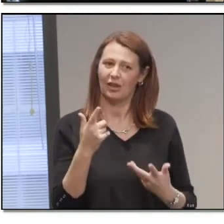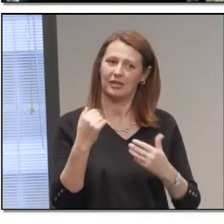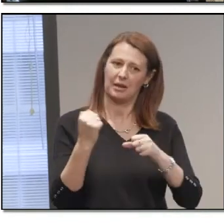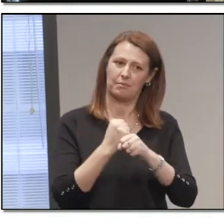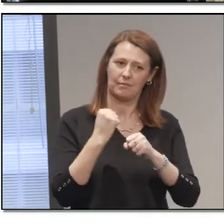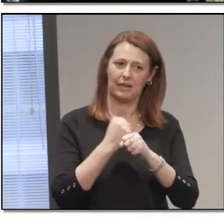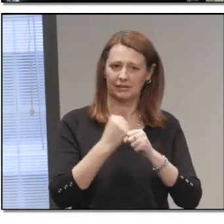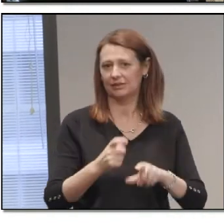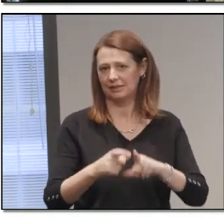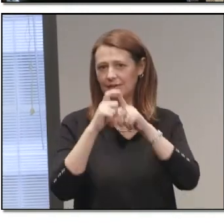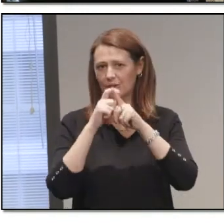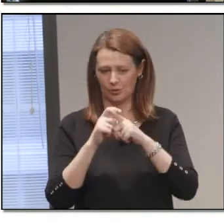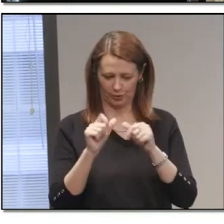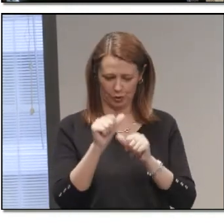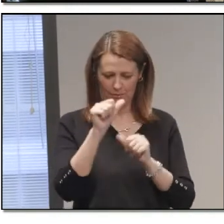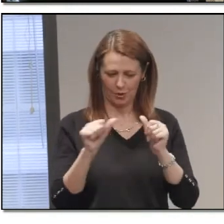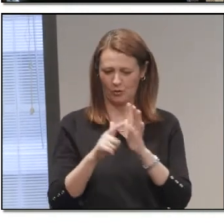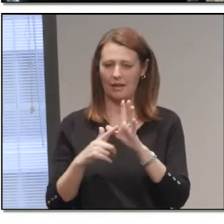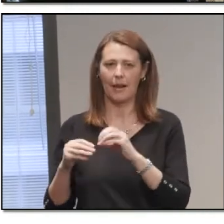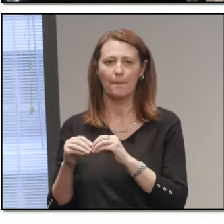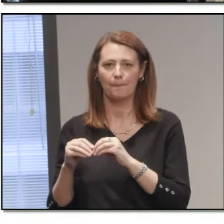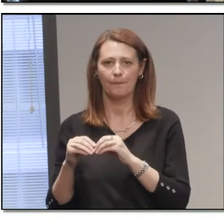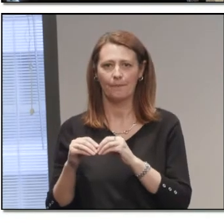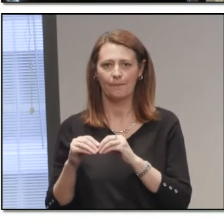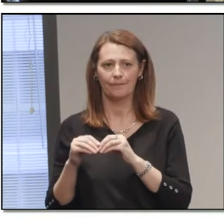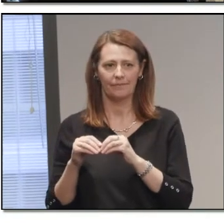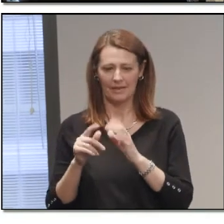difficulties with the measurement in the labs. The labs are often not optimized for very small